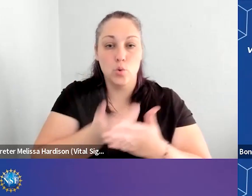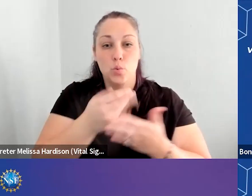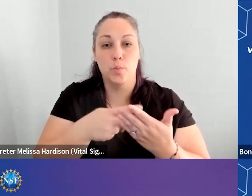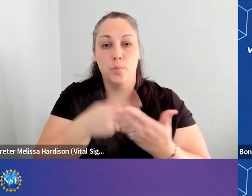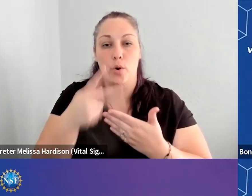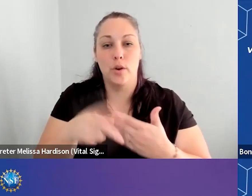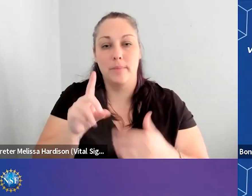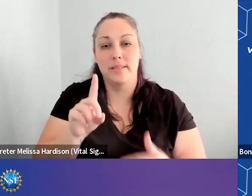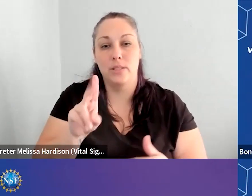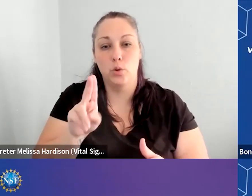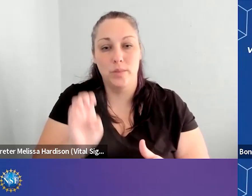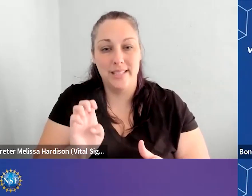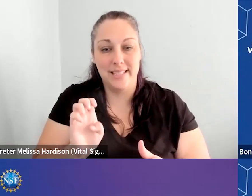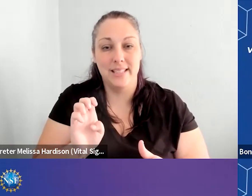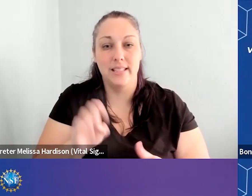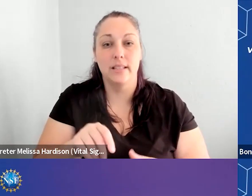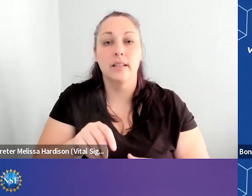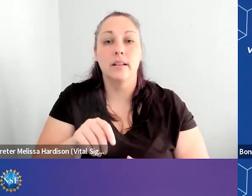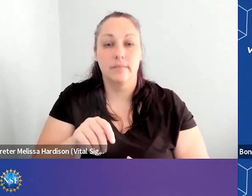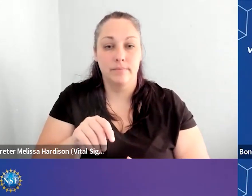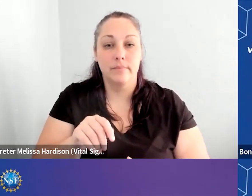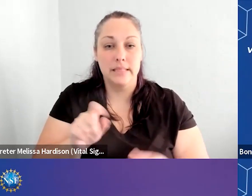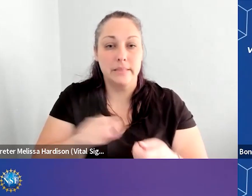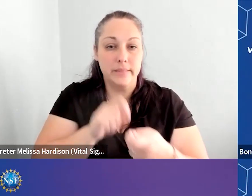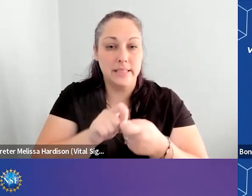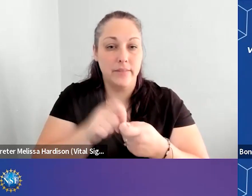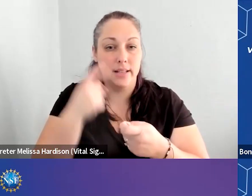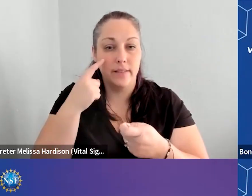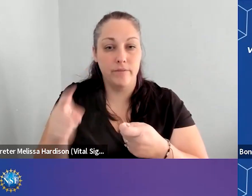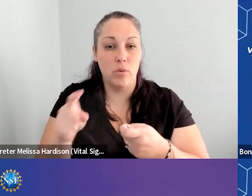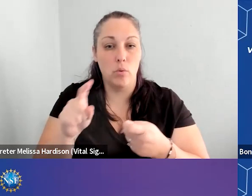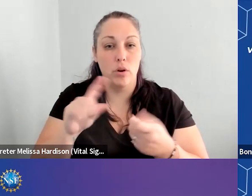in the Division of Undergraduate Education, is specifically for community colleges.